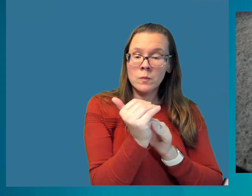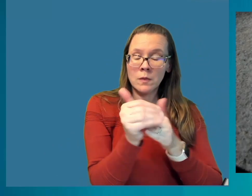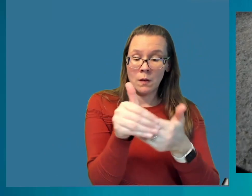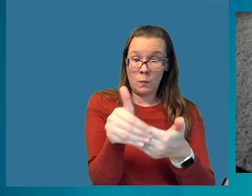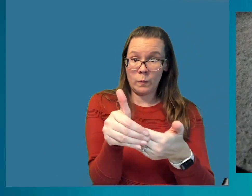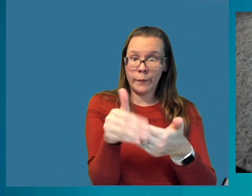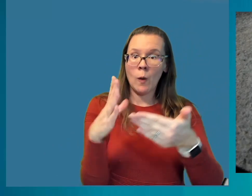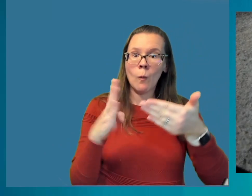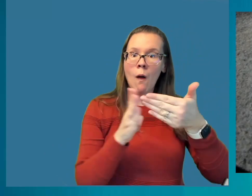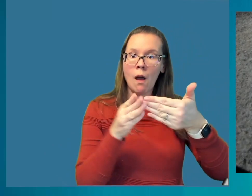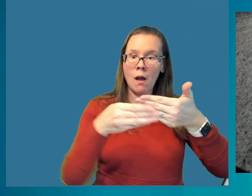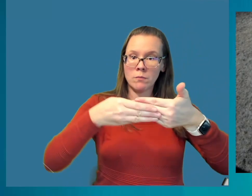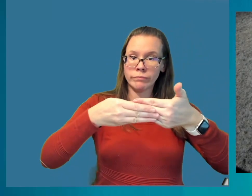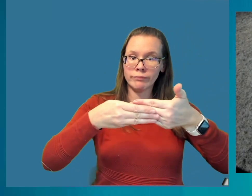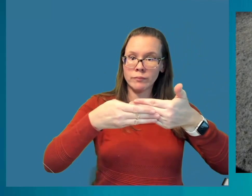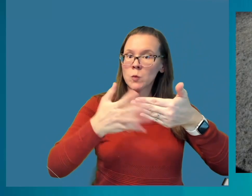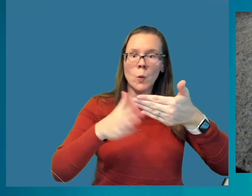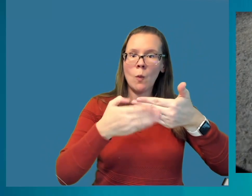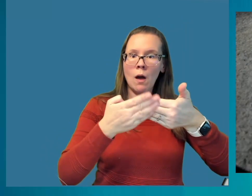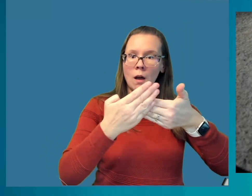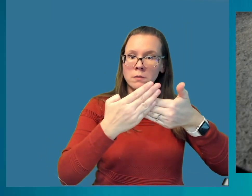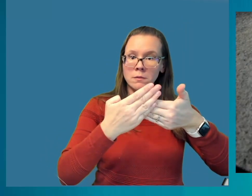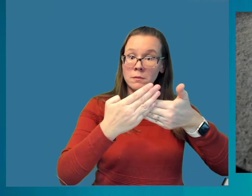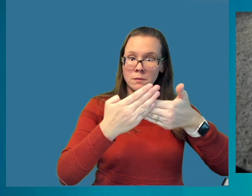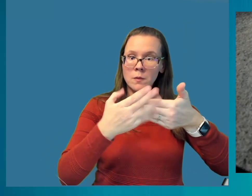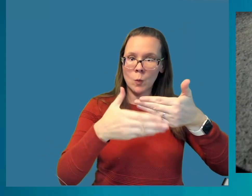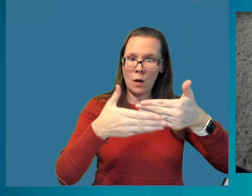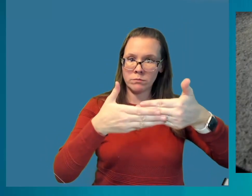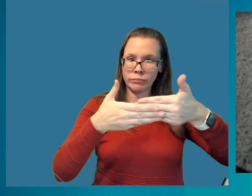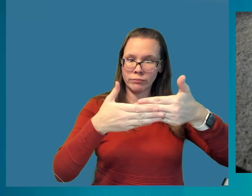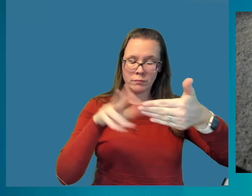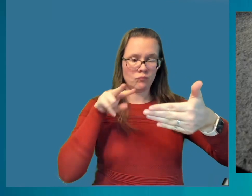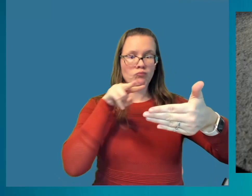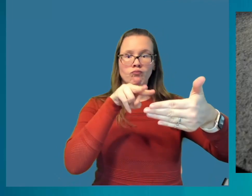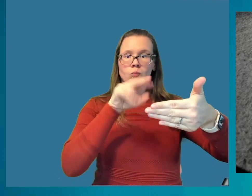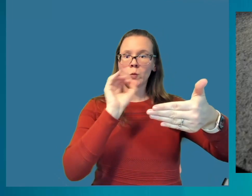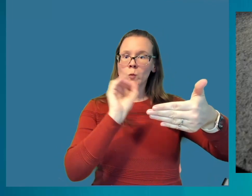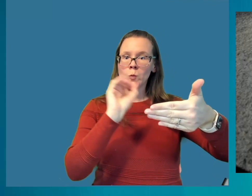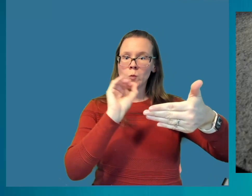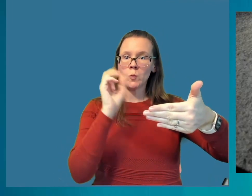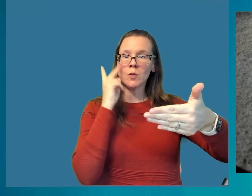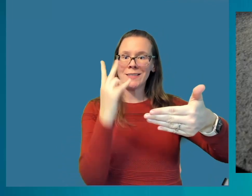we're going to turn in the opposite sides. And, again, just pay really close attention